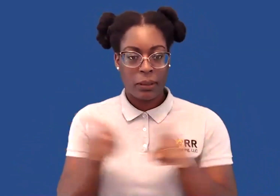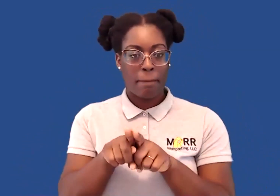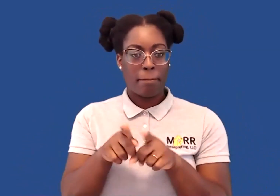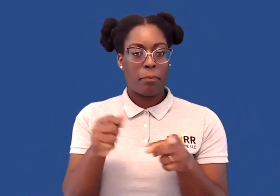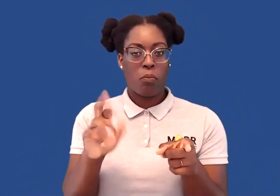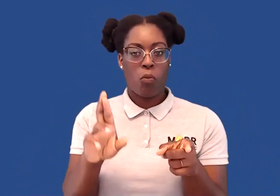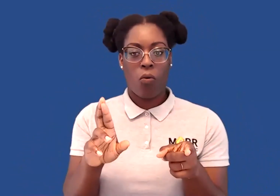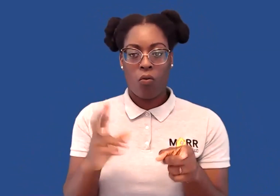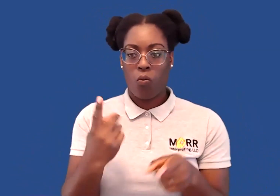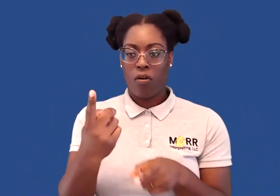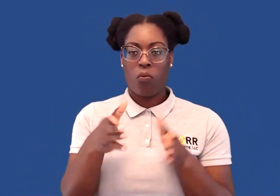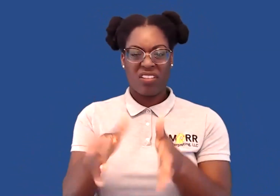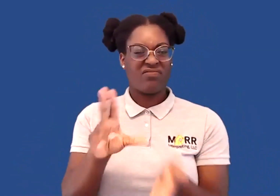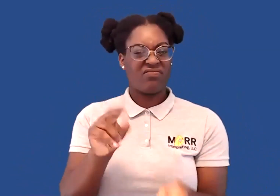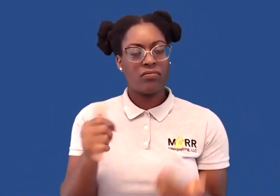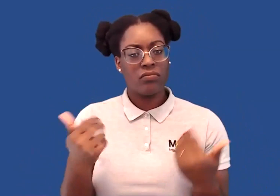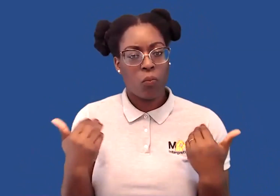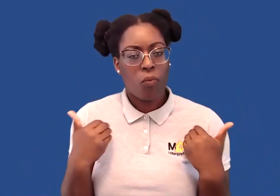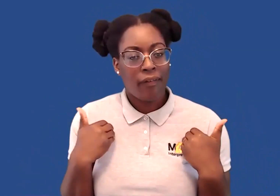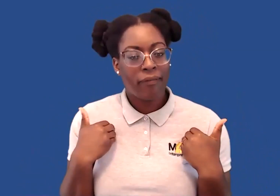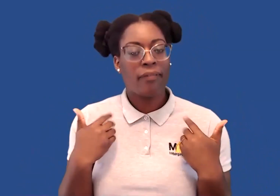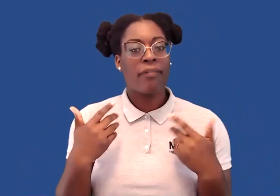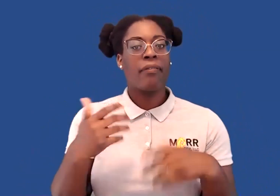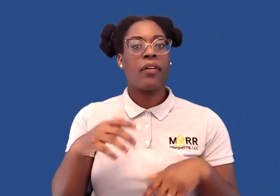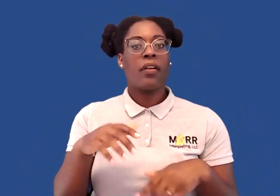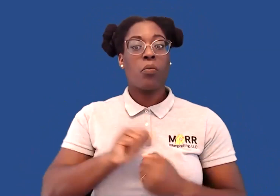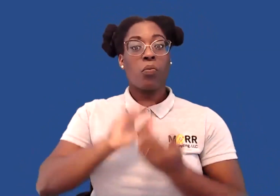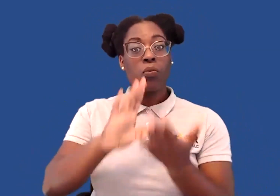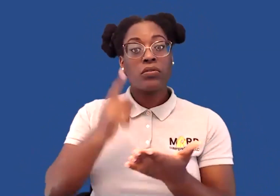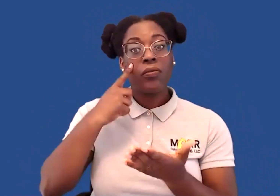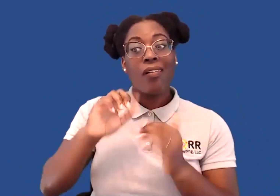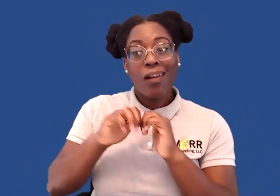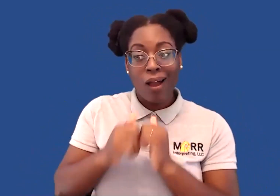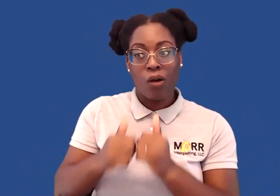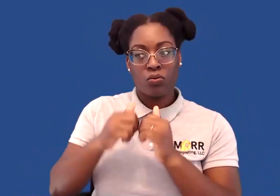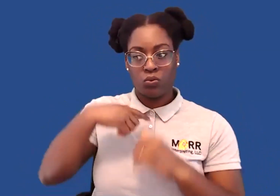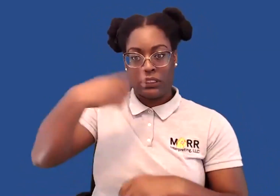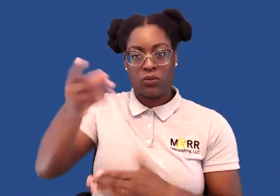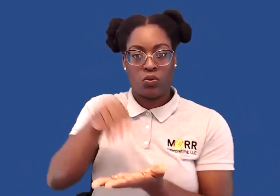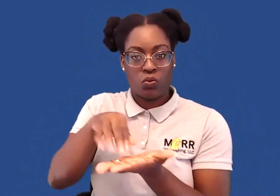to make students aware of those same patterns of error without fixing that error throughout their paper.